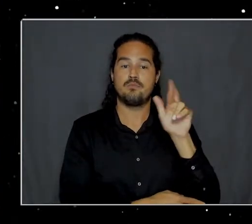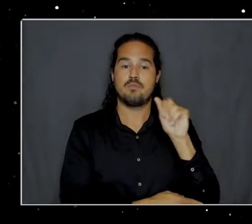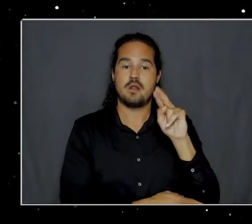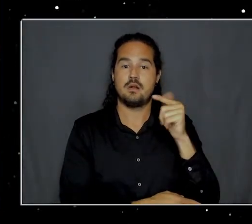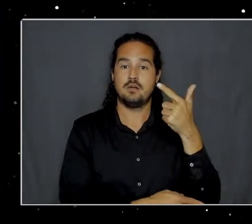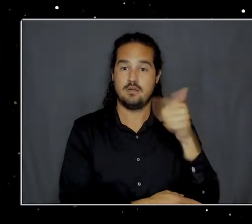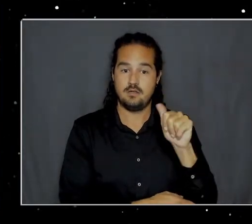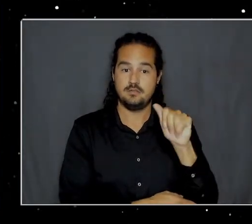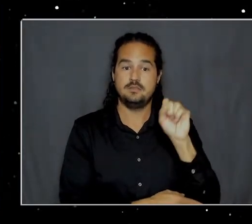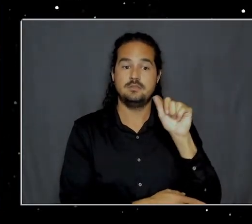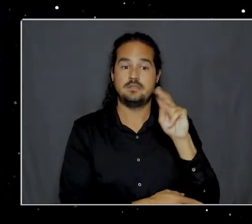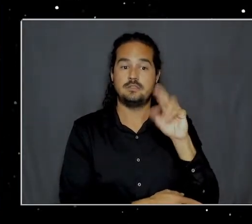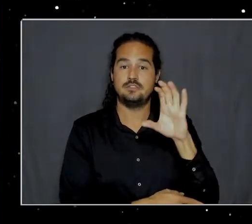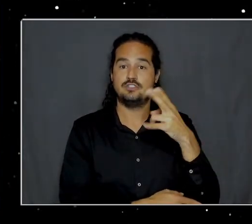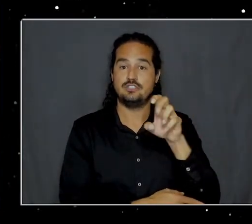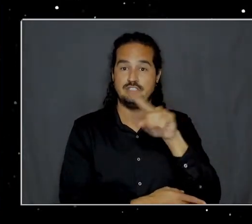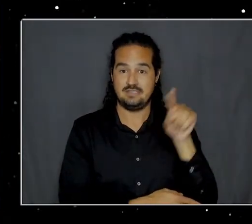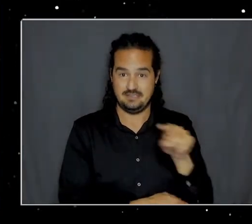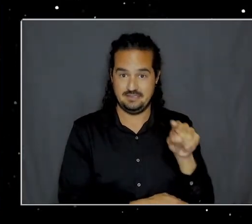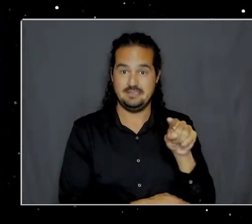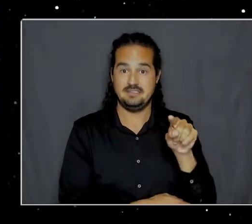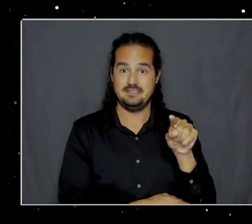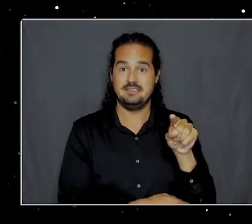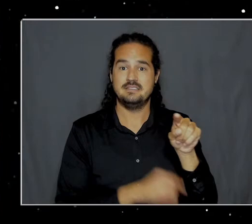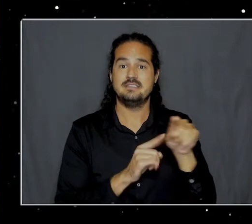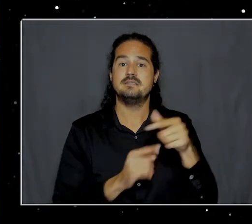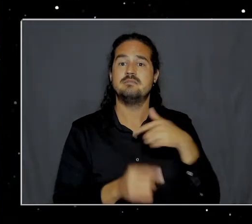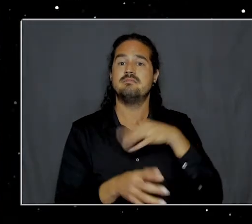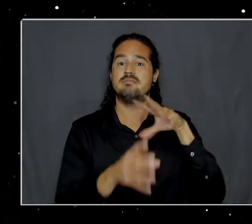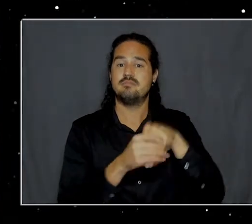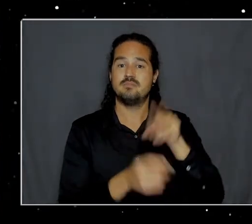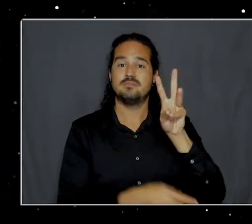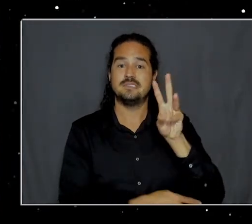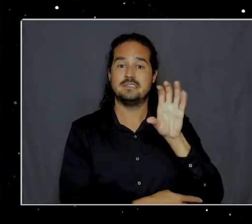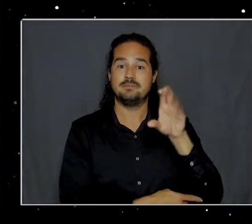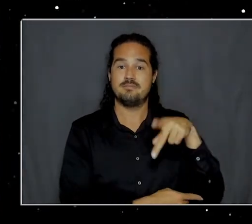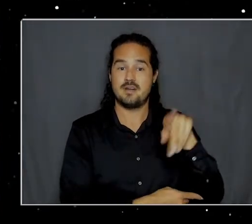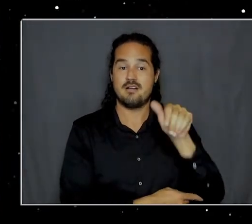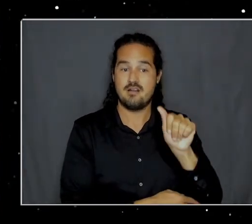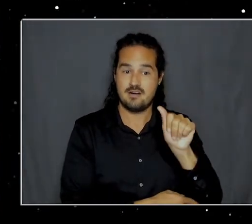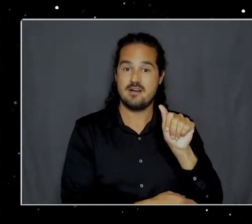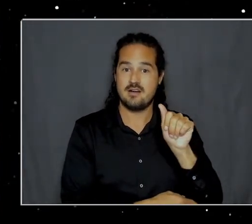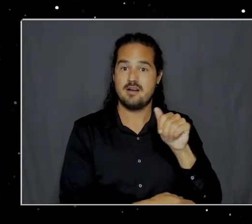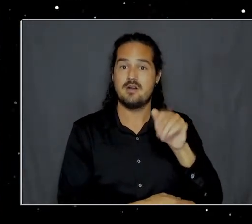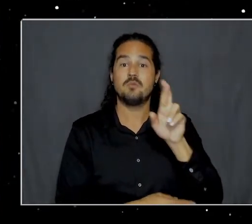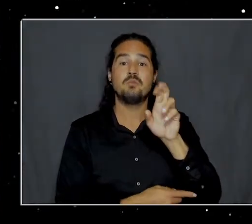I AM A MEMBER OF THE WASHINGTON COALITION FOR POLICE